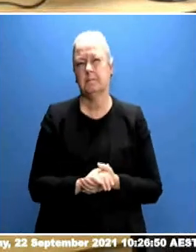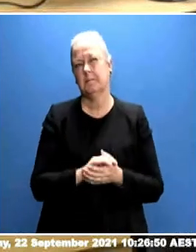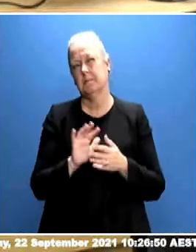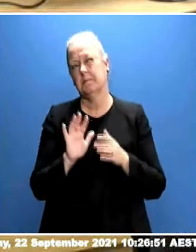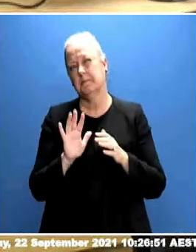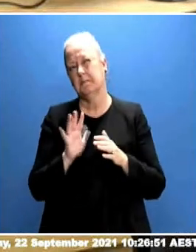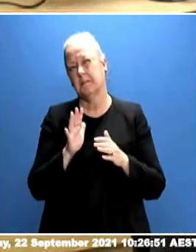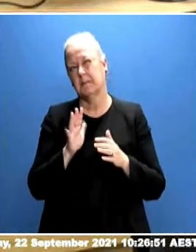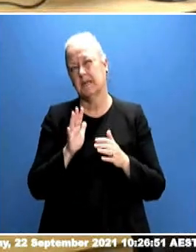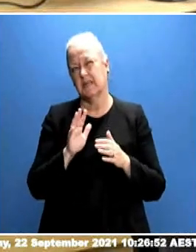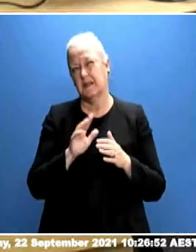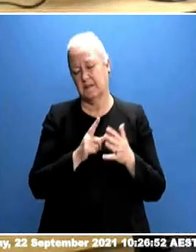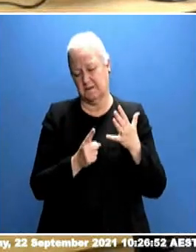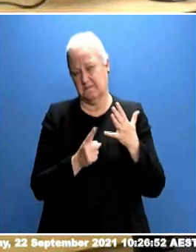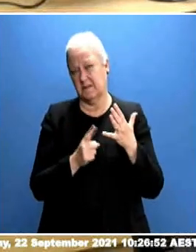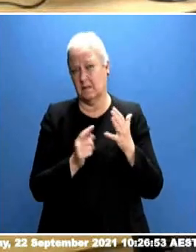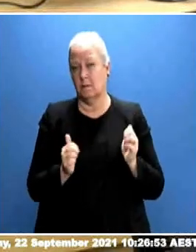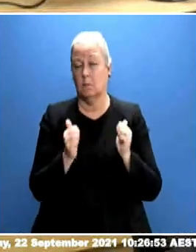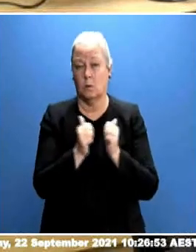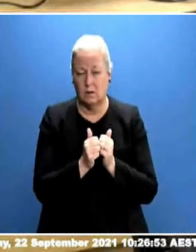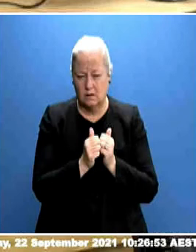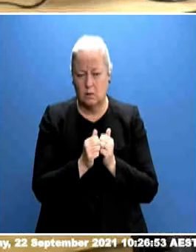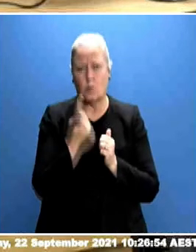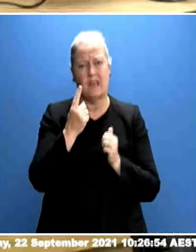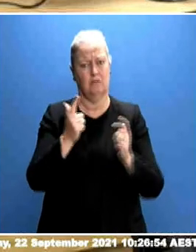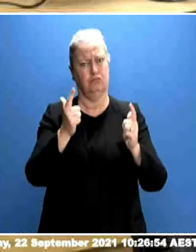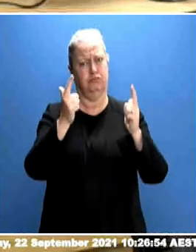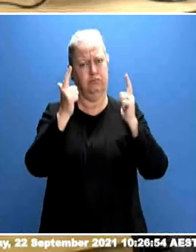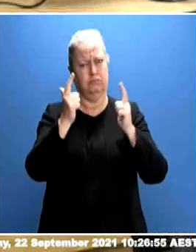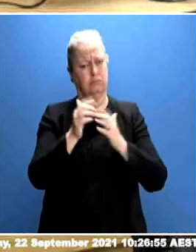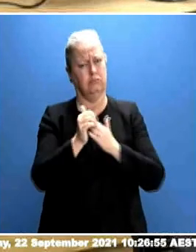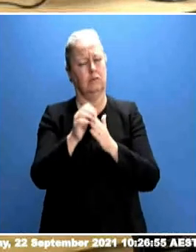about the fifth appointment one of the lead doctors called us aside